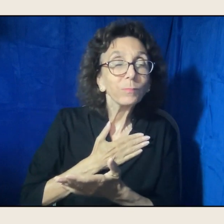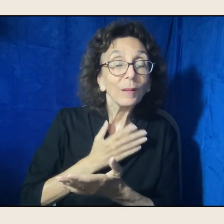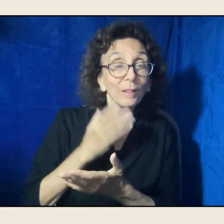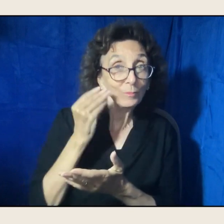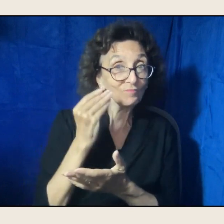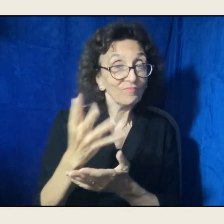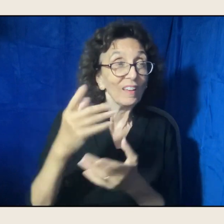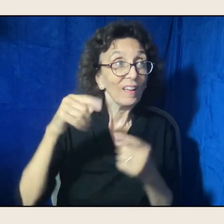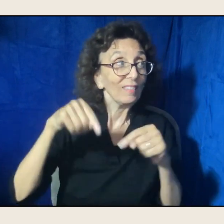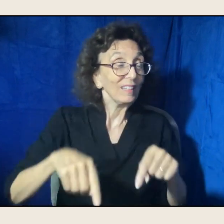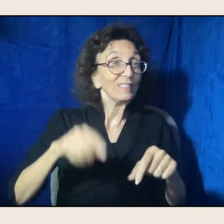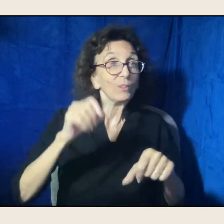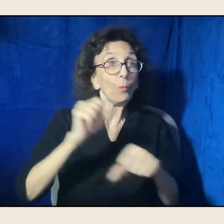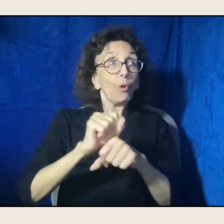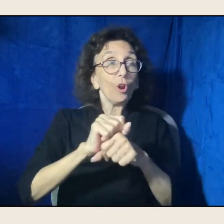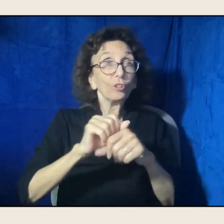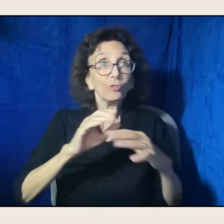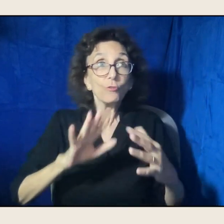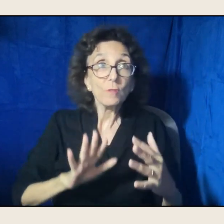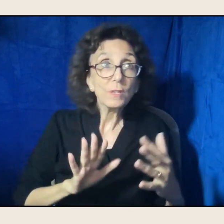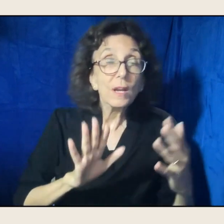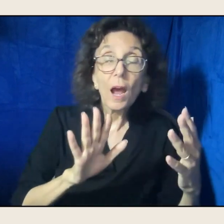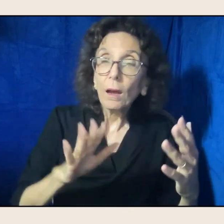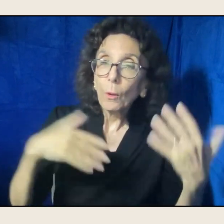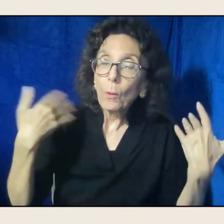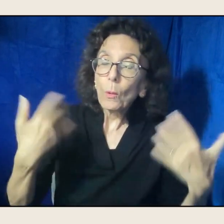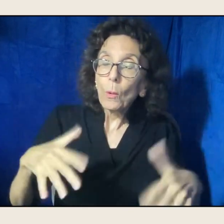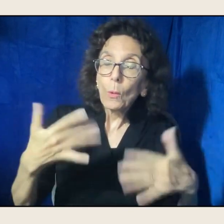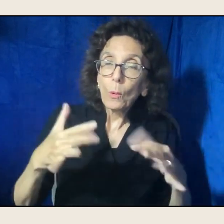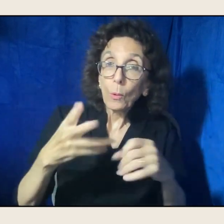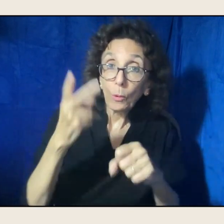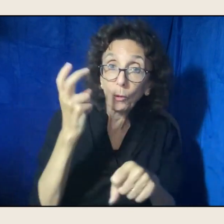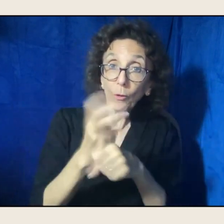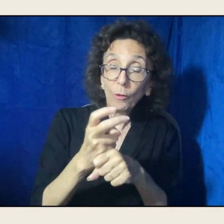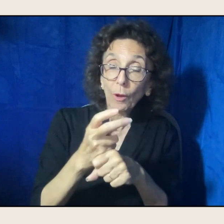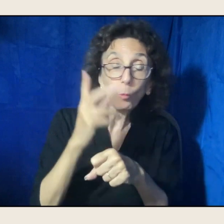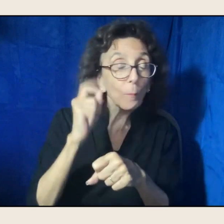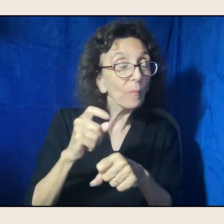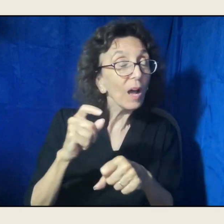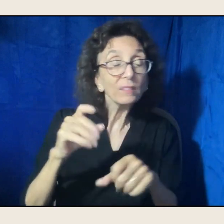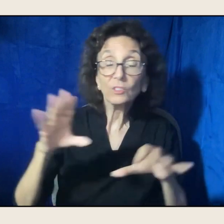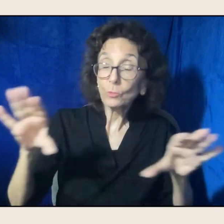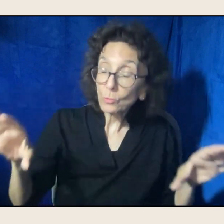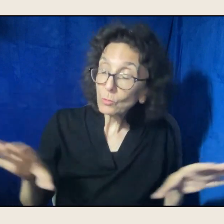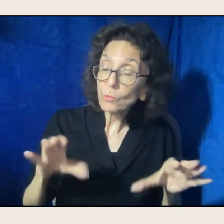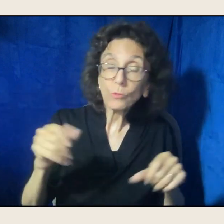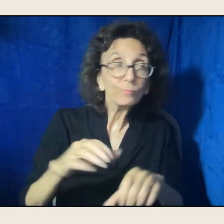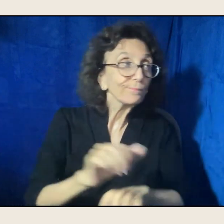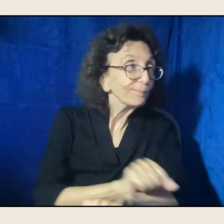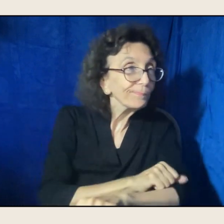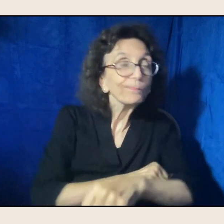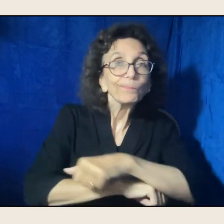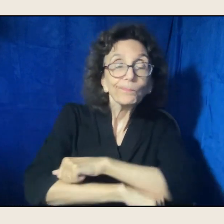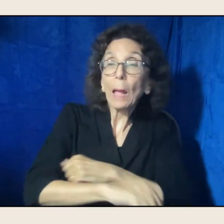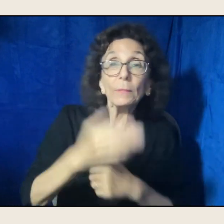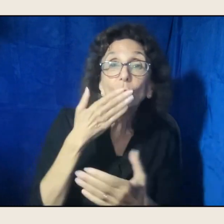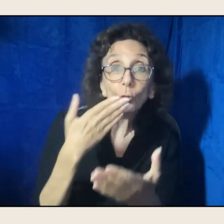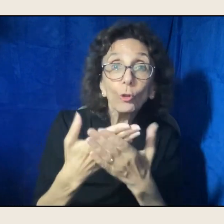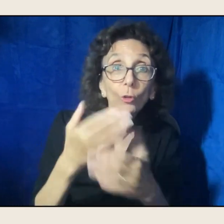And we have a lot of work to do. It's good work, but it is work. And in order to sustain,